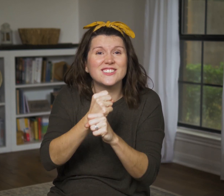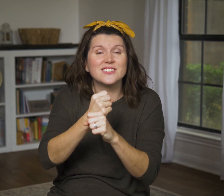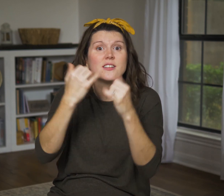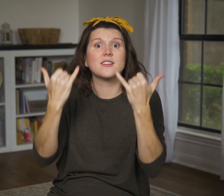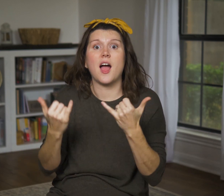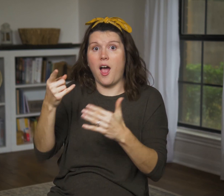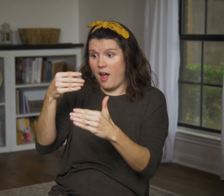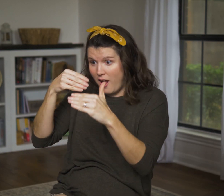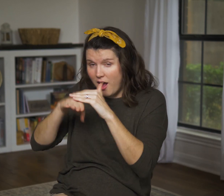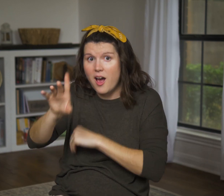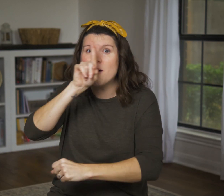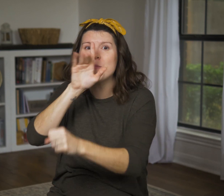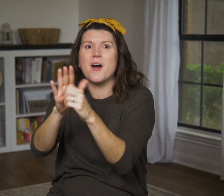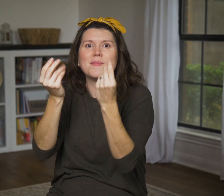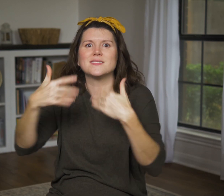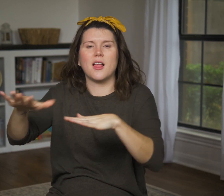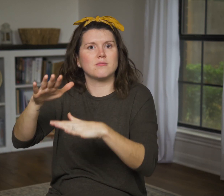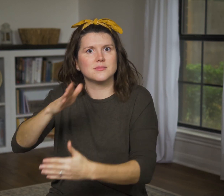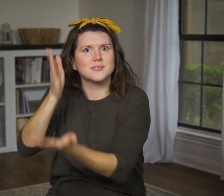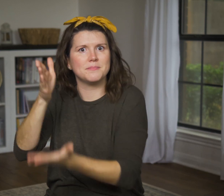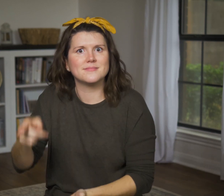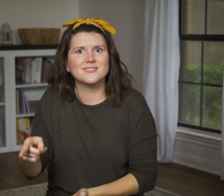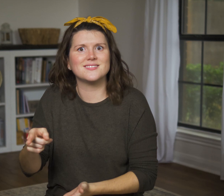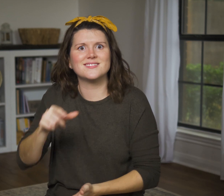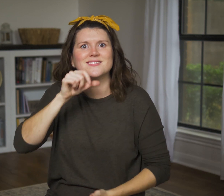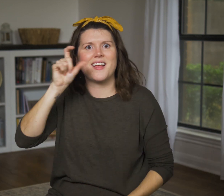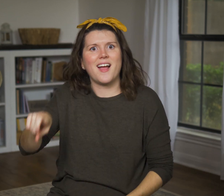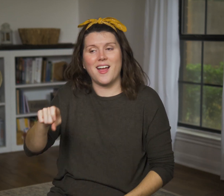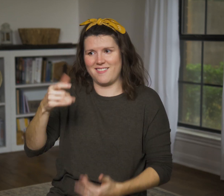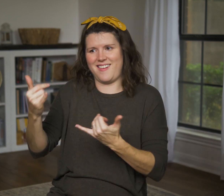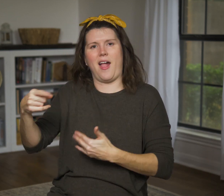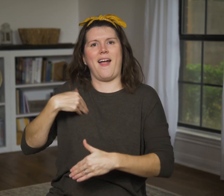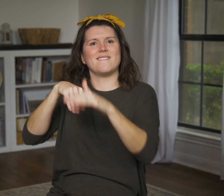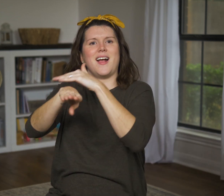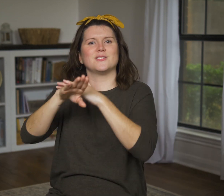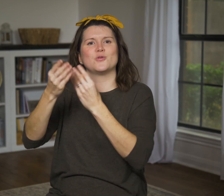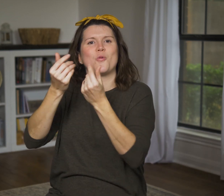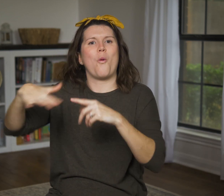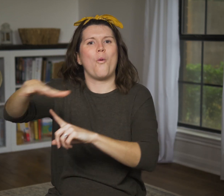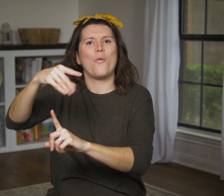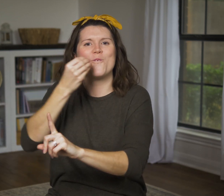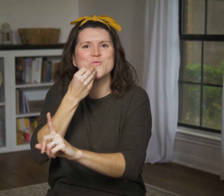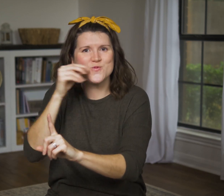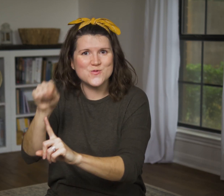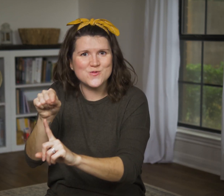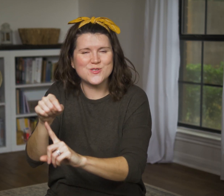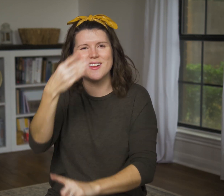it even followed them into the Promised Land and it stops the day after they have access to local food.